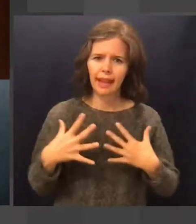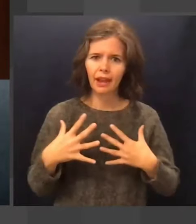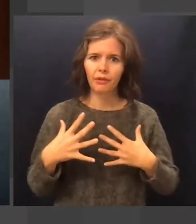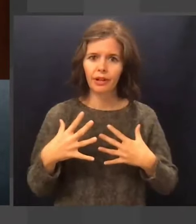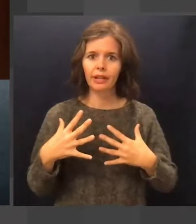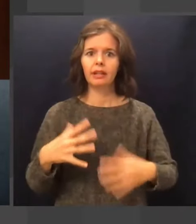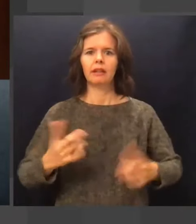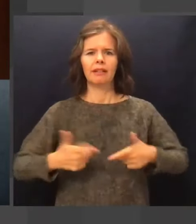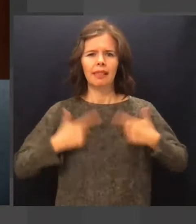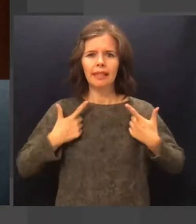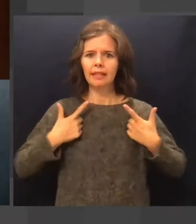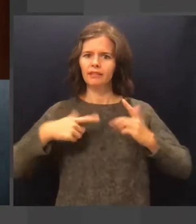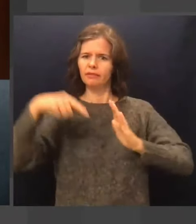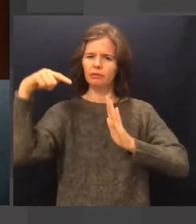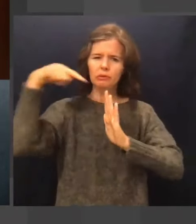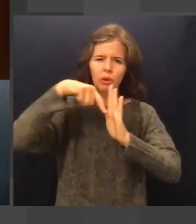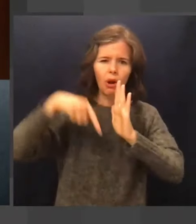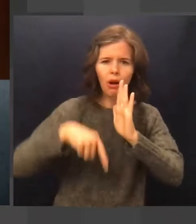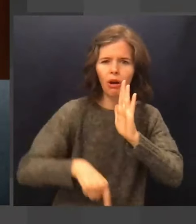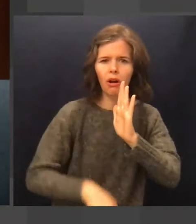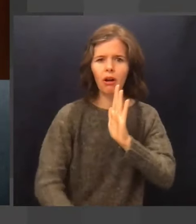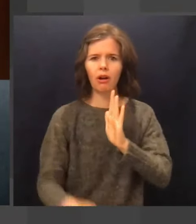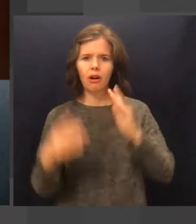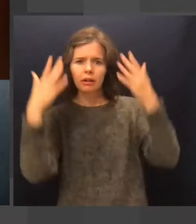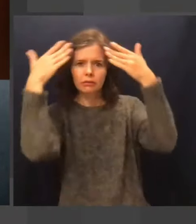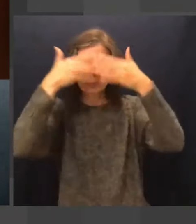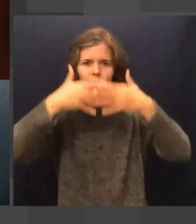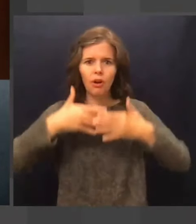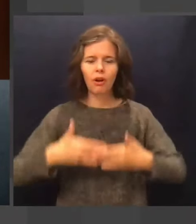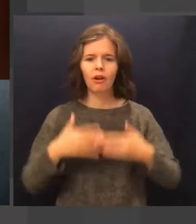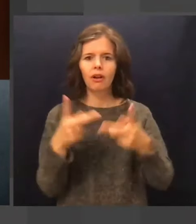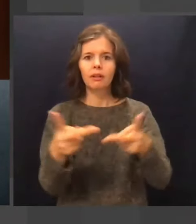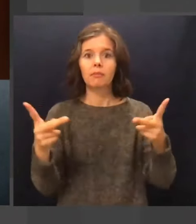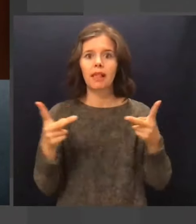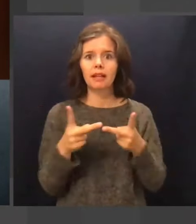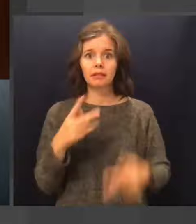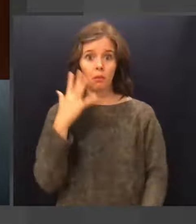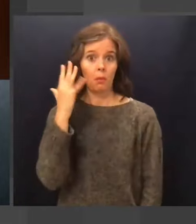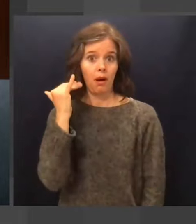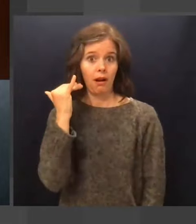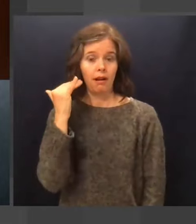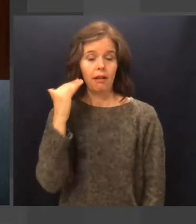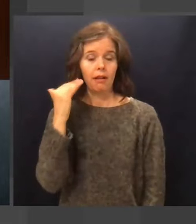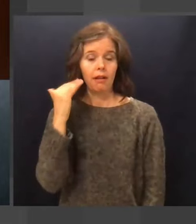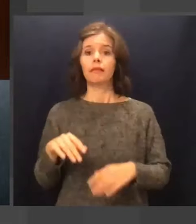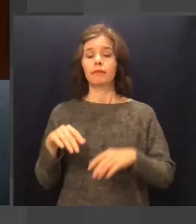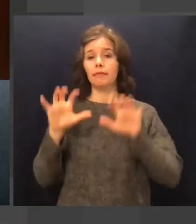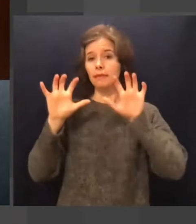THE -- UNDERGROUND.